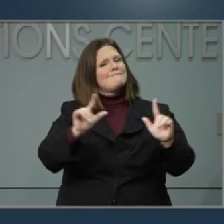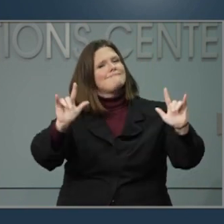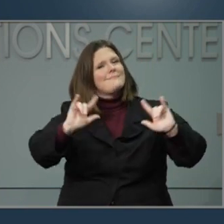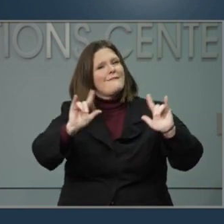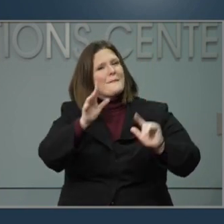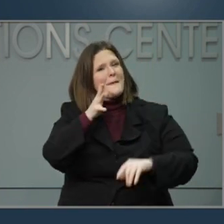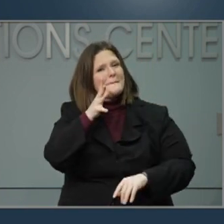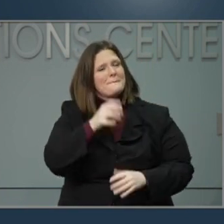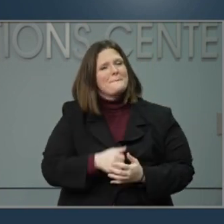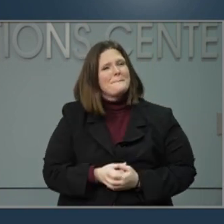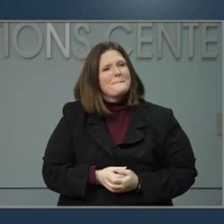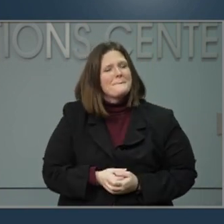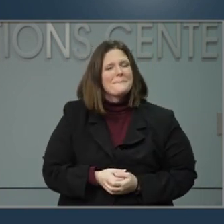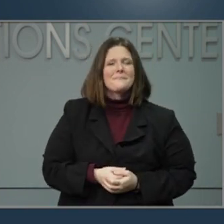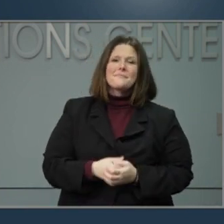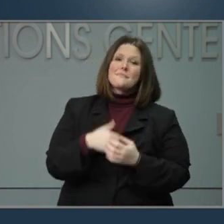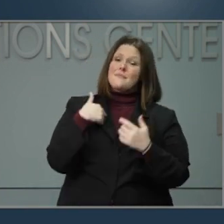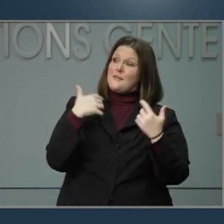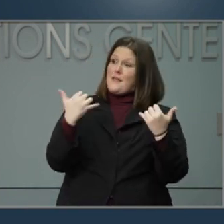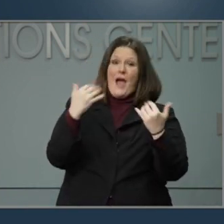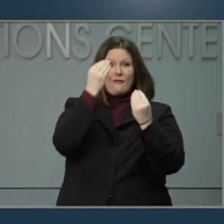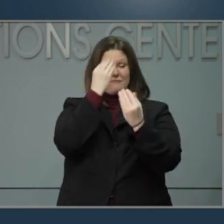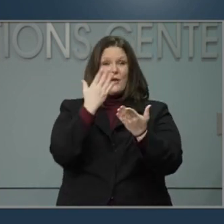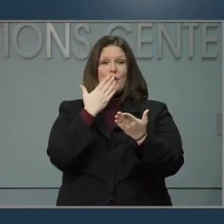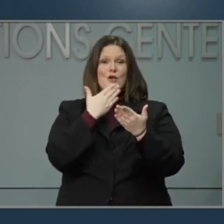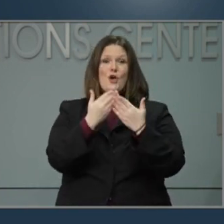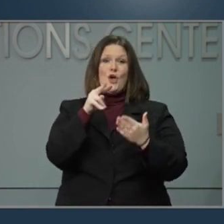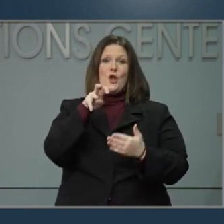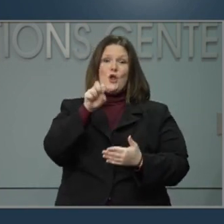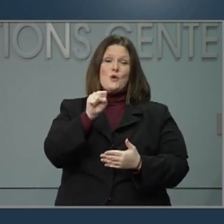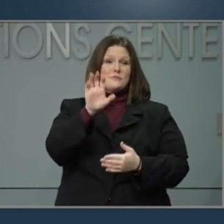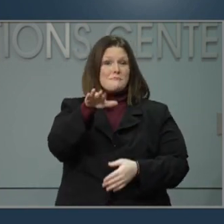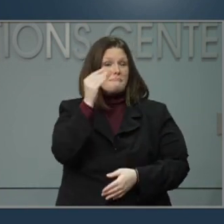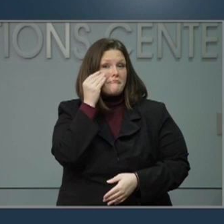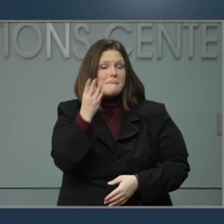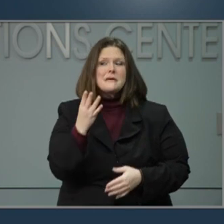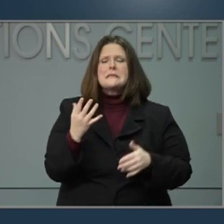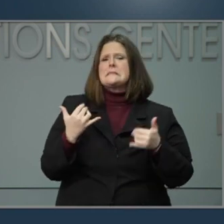TODAY, MY REASON FOR GETTING BEHIND THE MASK IS NURSES. I LOVE YOU, MOM. I ALSO WANT TO SHARE SOME GOOD